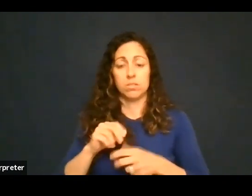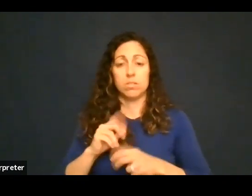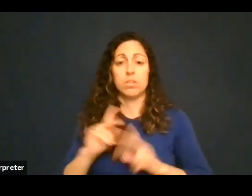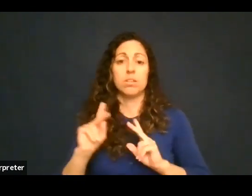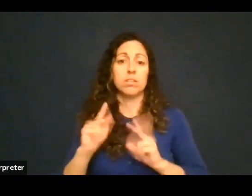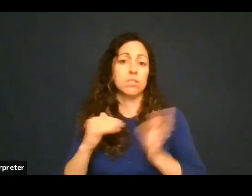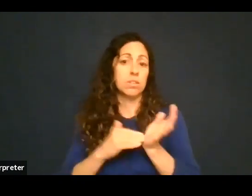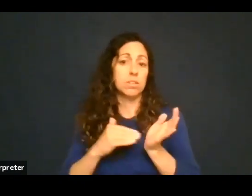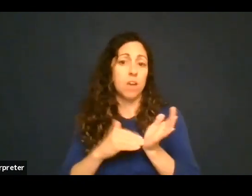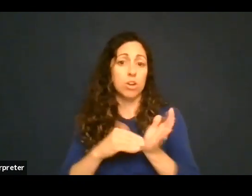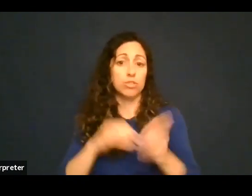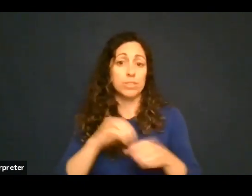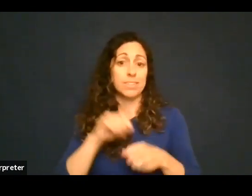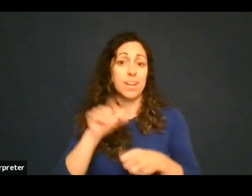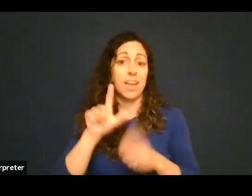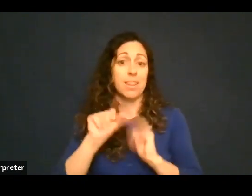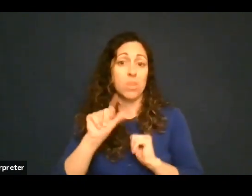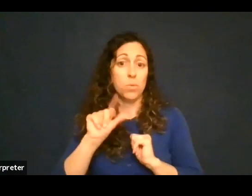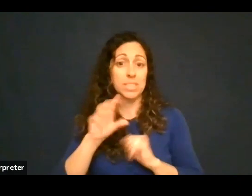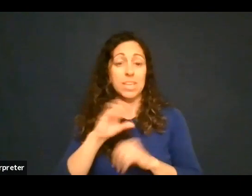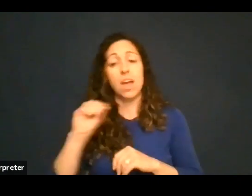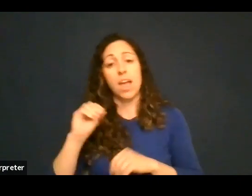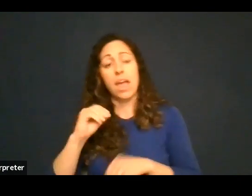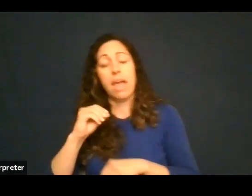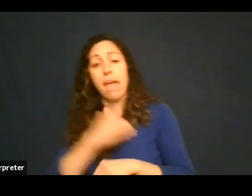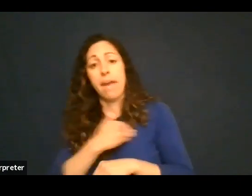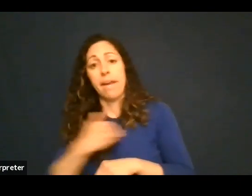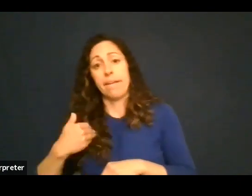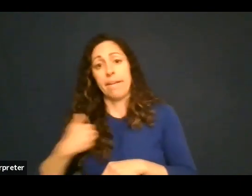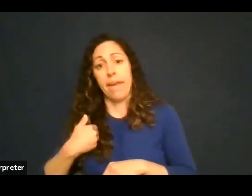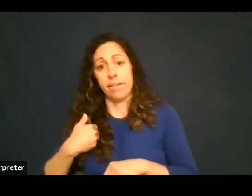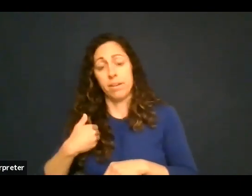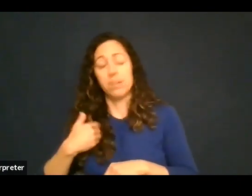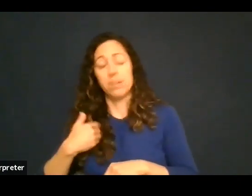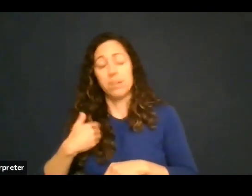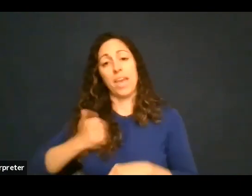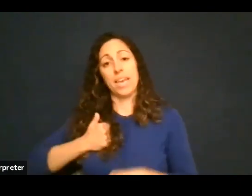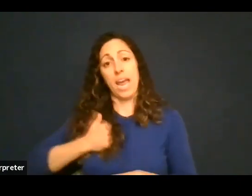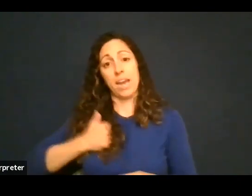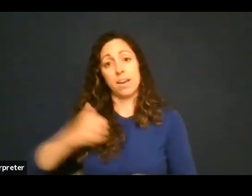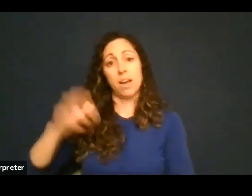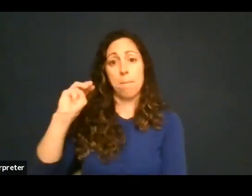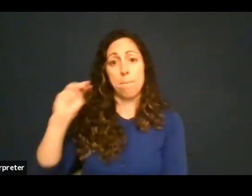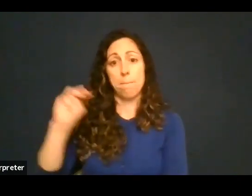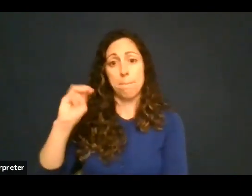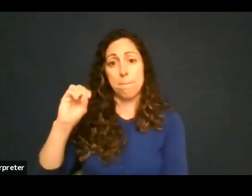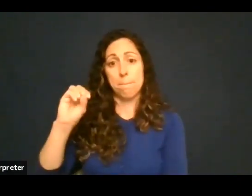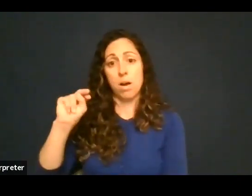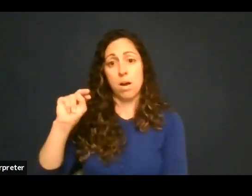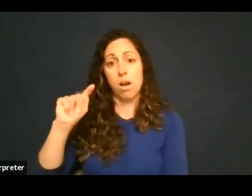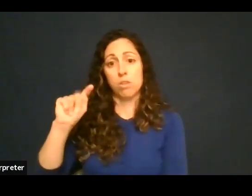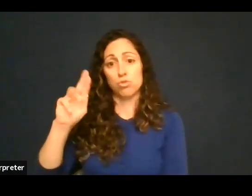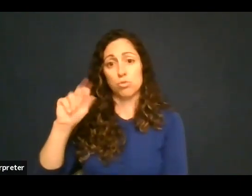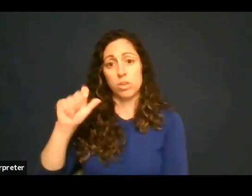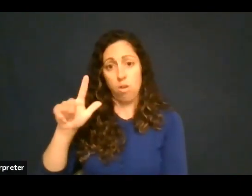in Montreal, Canada with Dr. Robert Koenekoop and at the National Eye Institute that participants